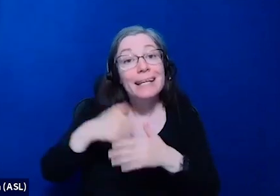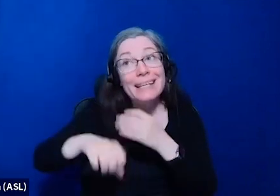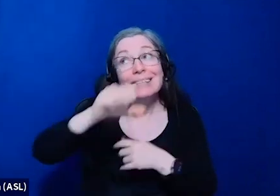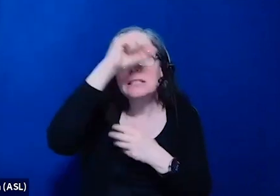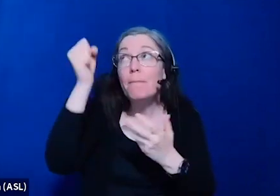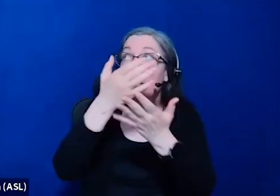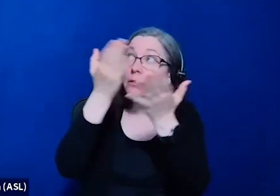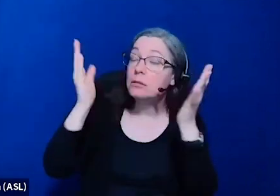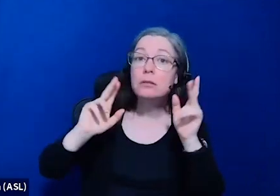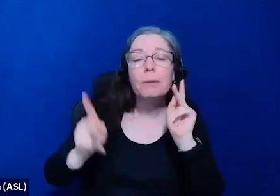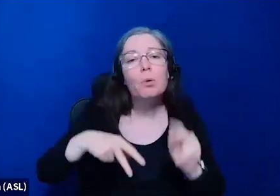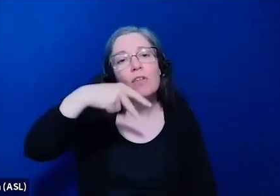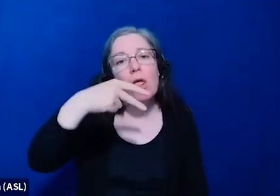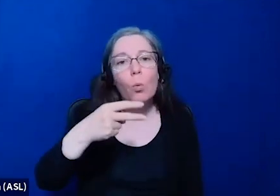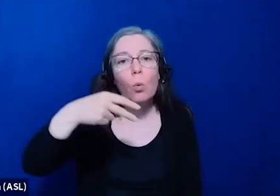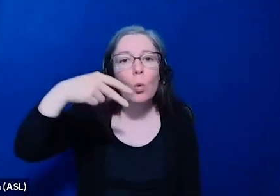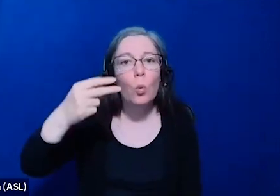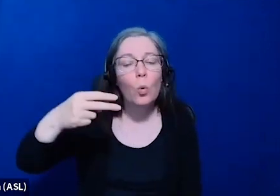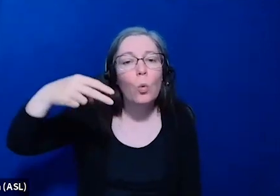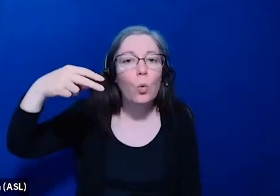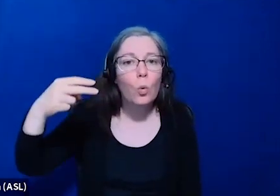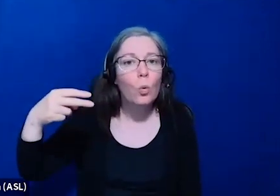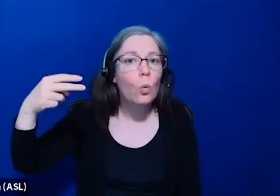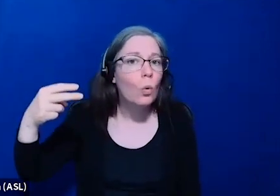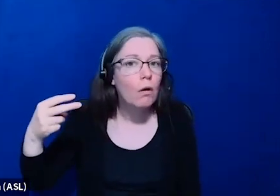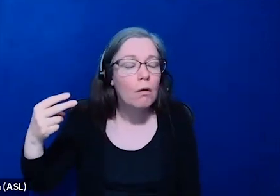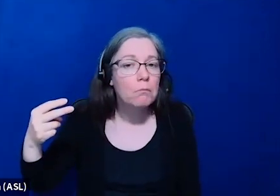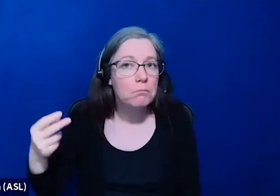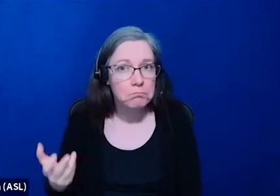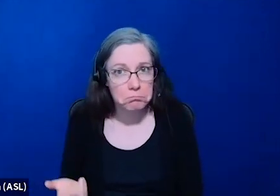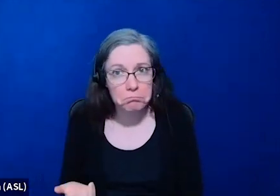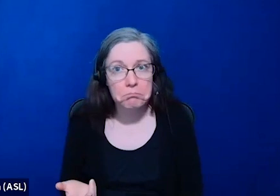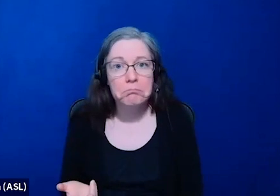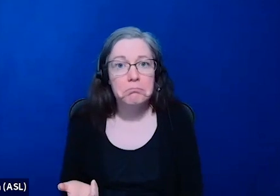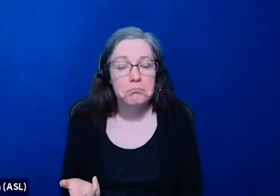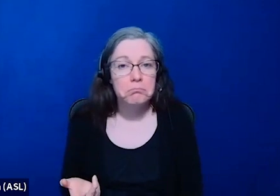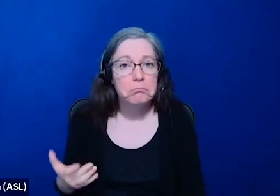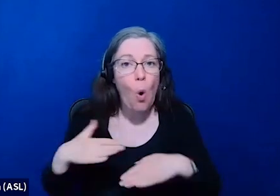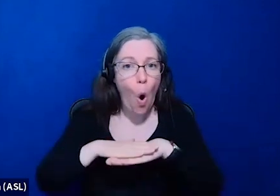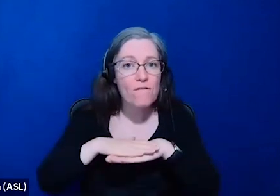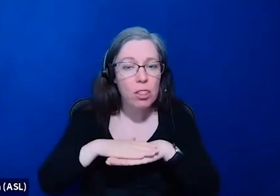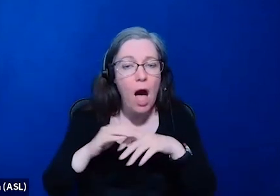so this is a very good overlap with swimming.